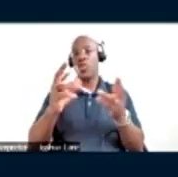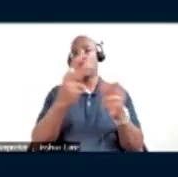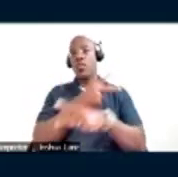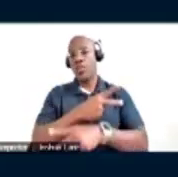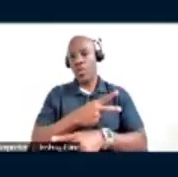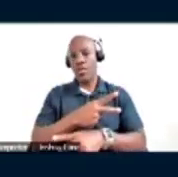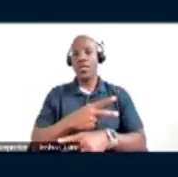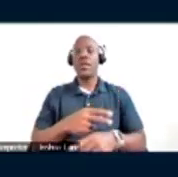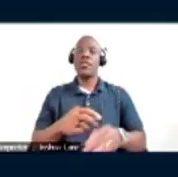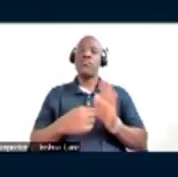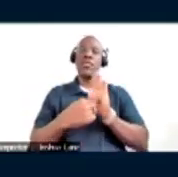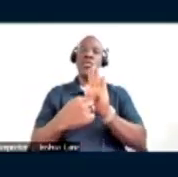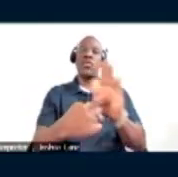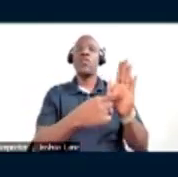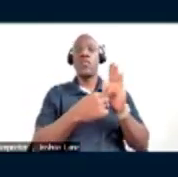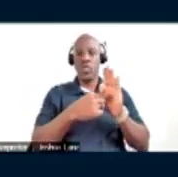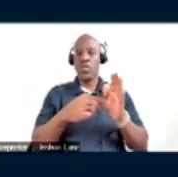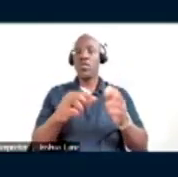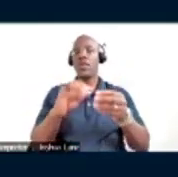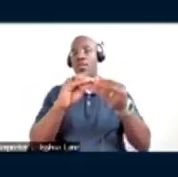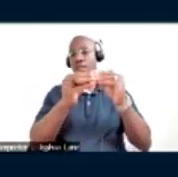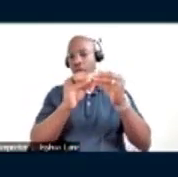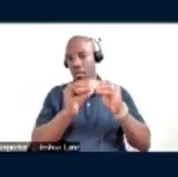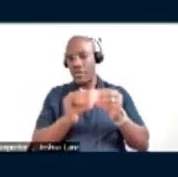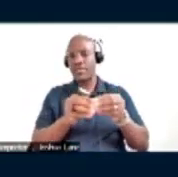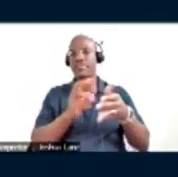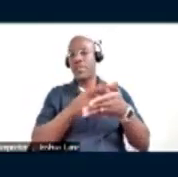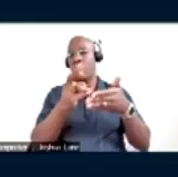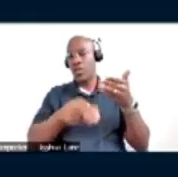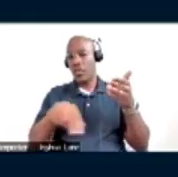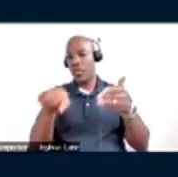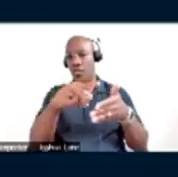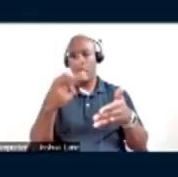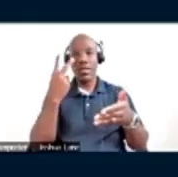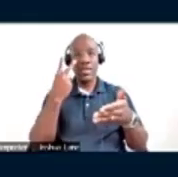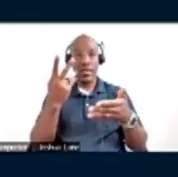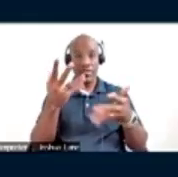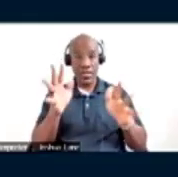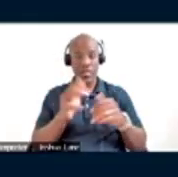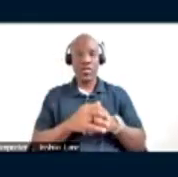So, this kind of phenomenon could be particularly important at the NIH